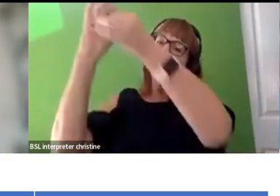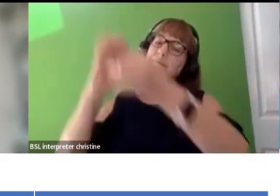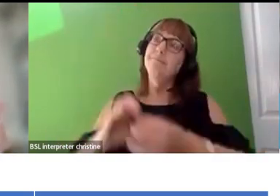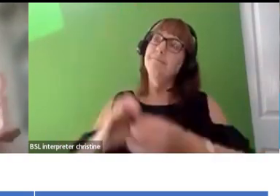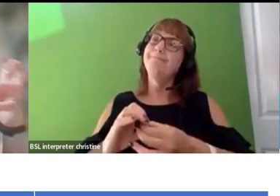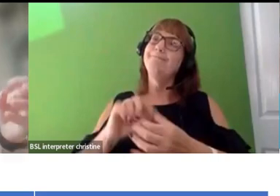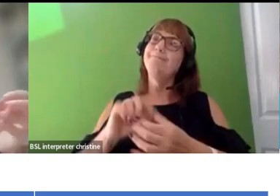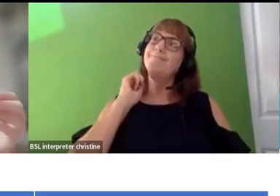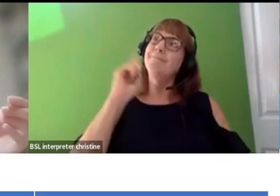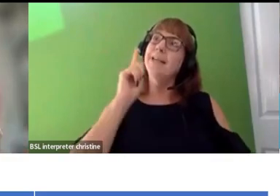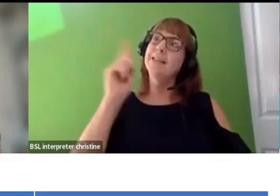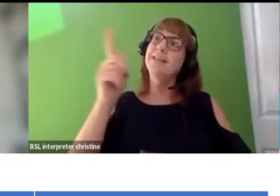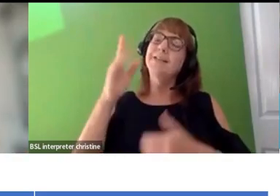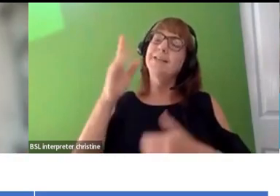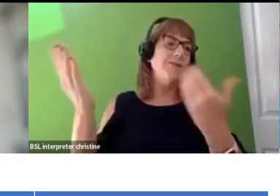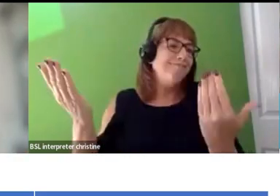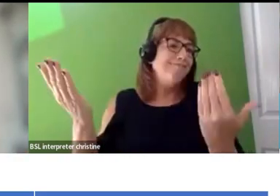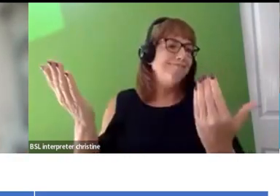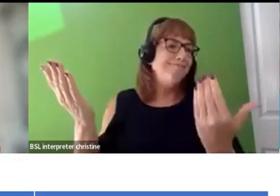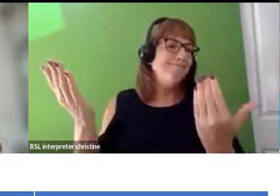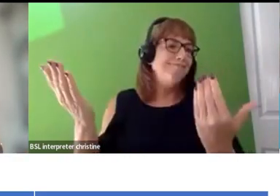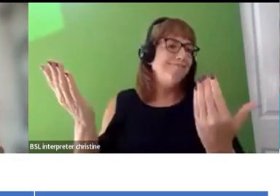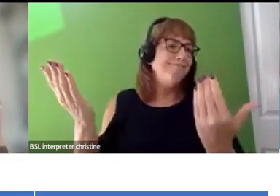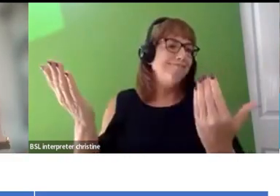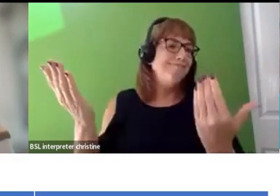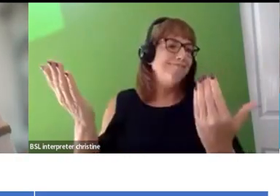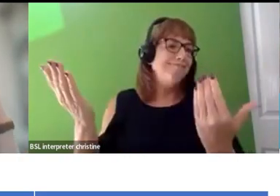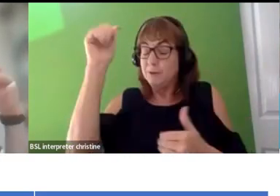us to to have the, you know, the things that I know about the brain as an occupational therapist